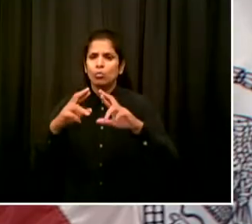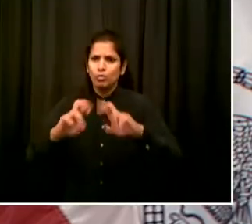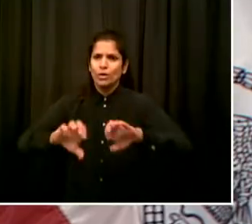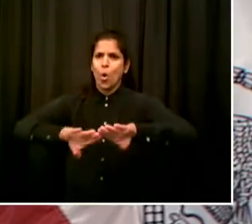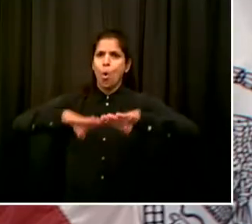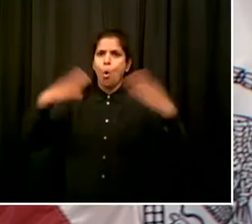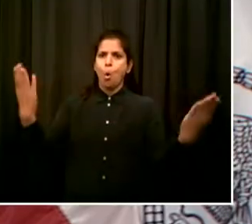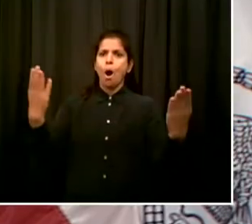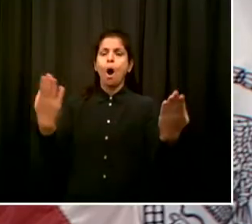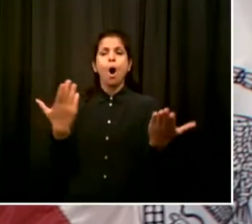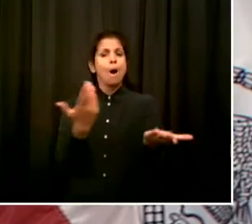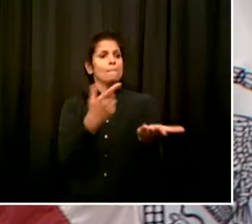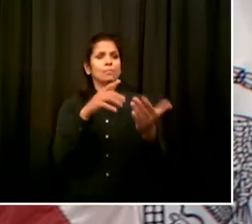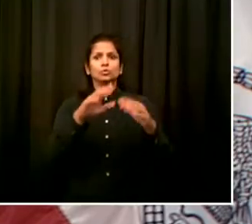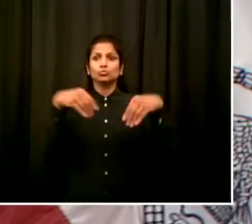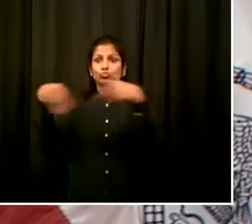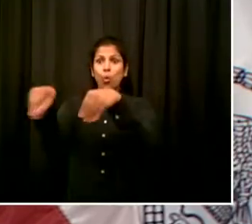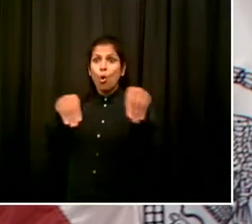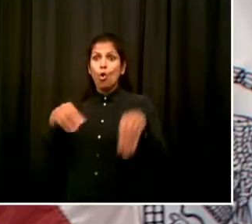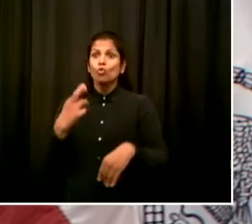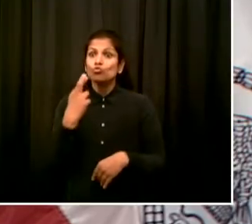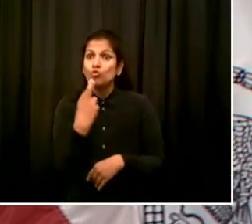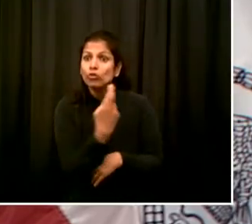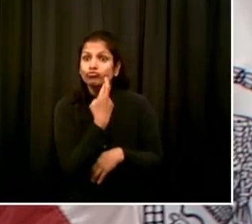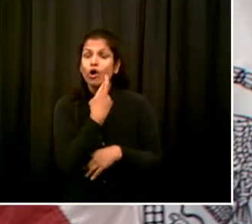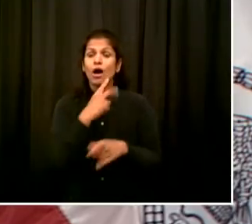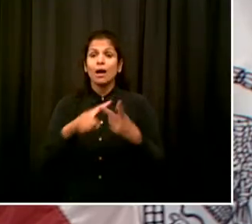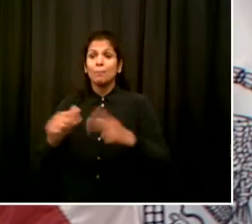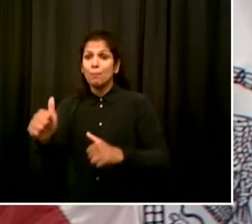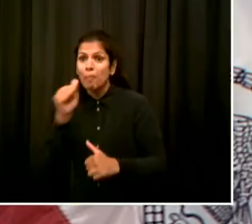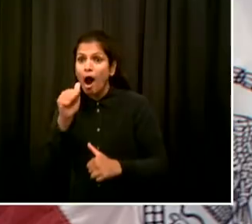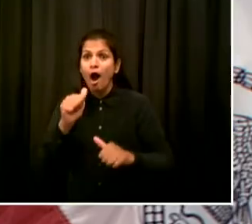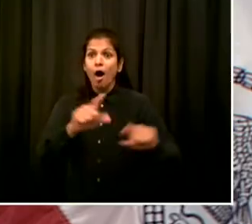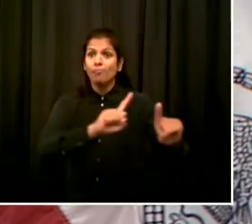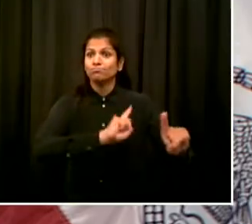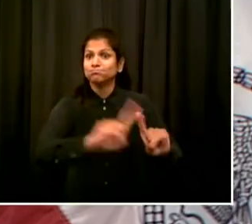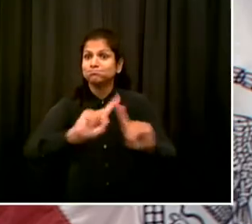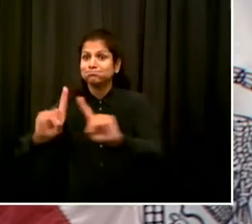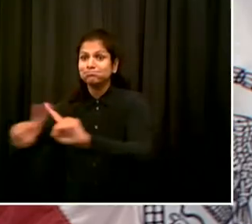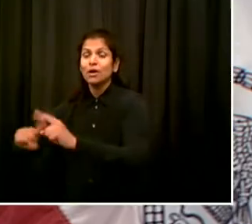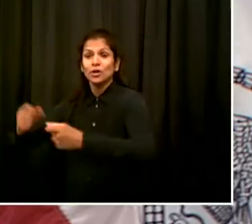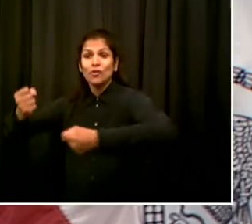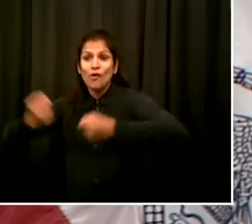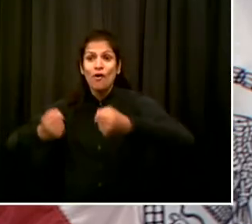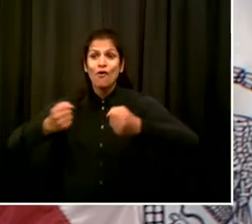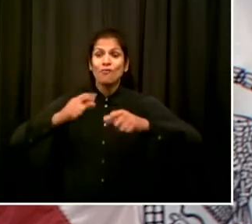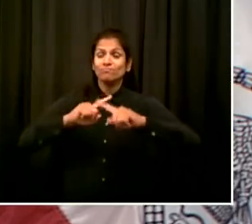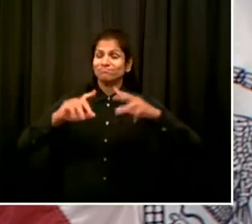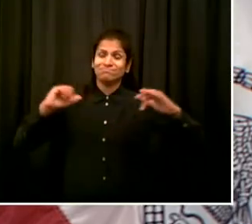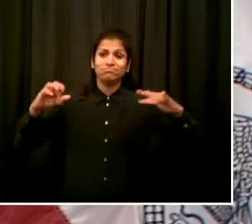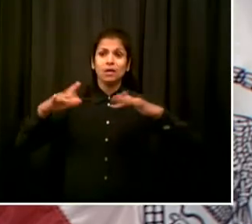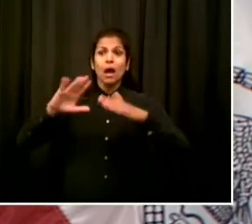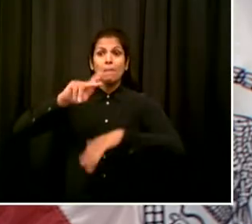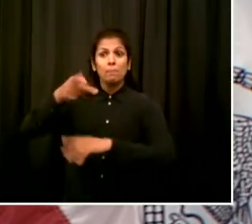RESTART IN RECOVERY.